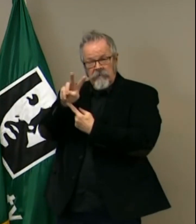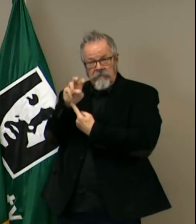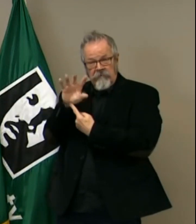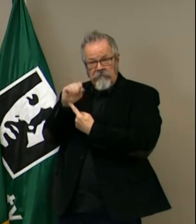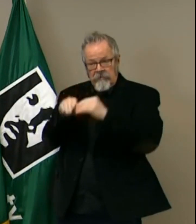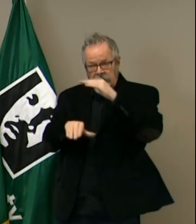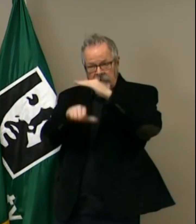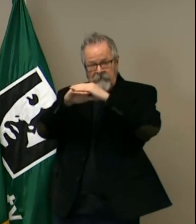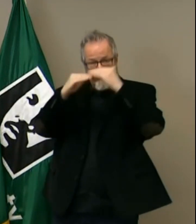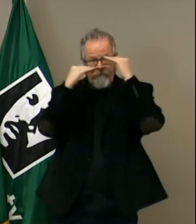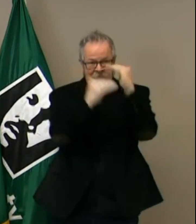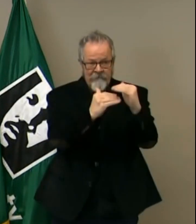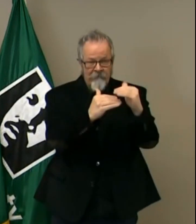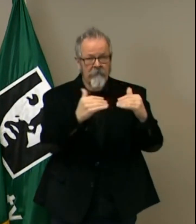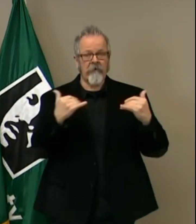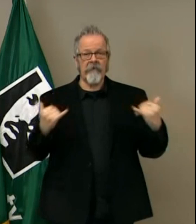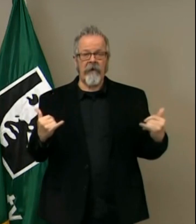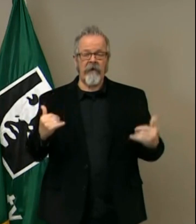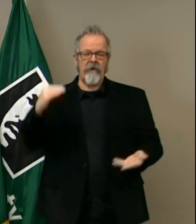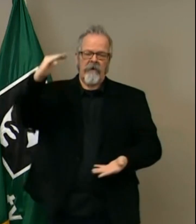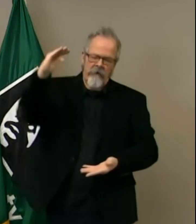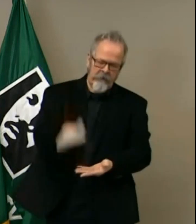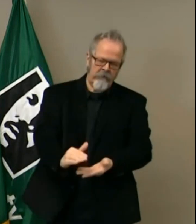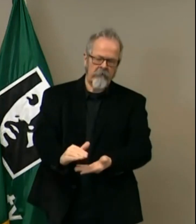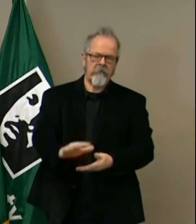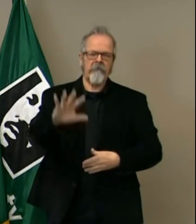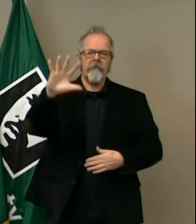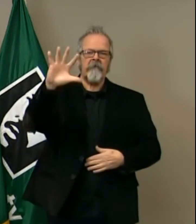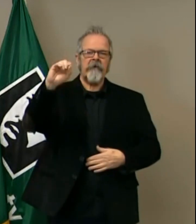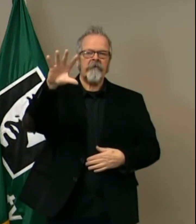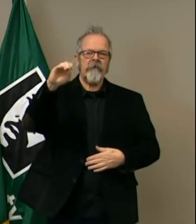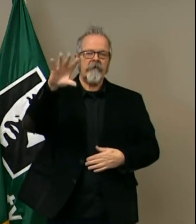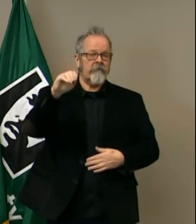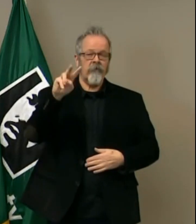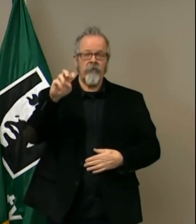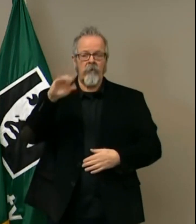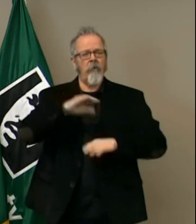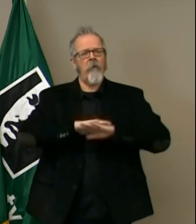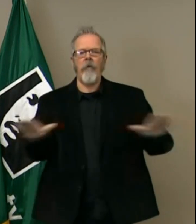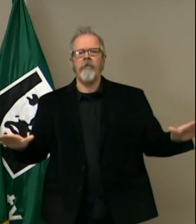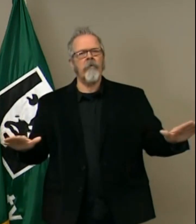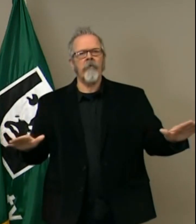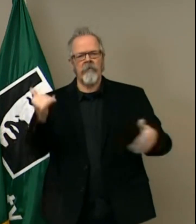people in the same room think again you need to figure out how not to have